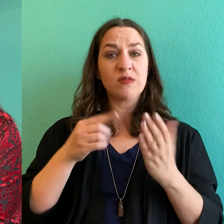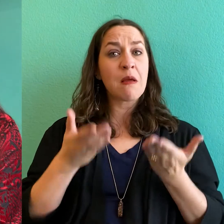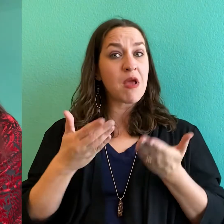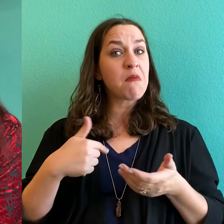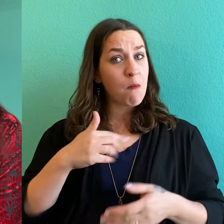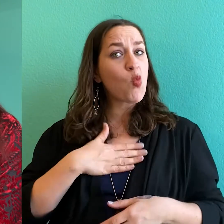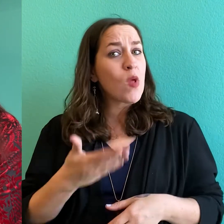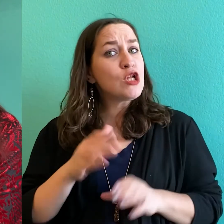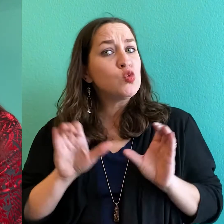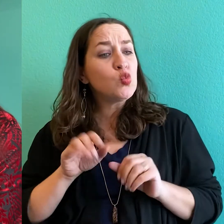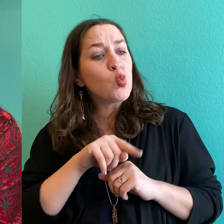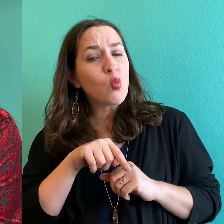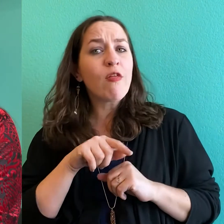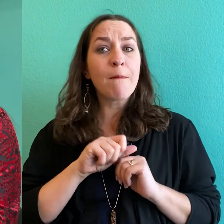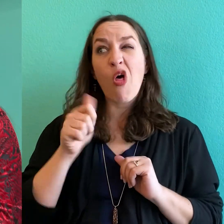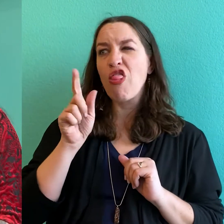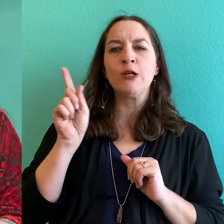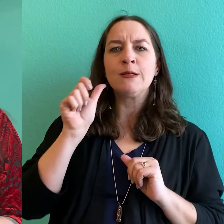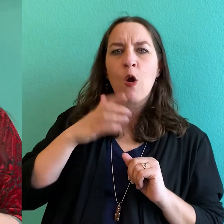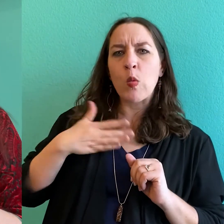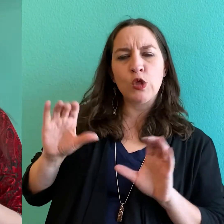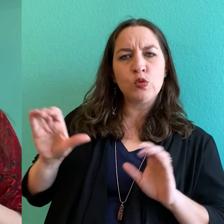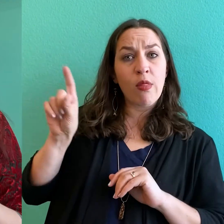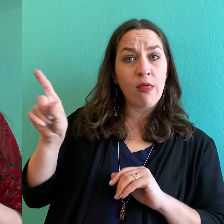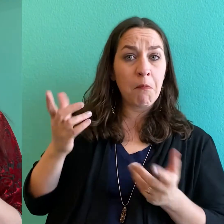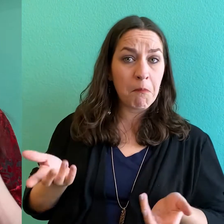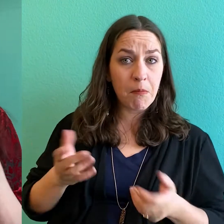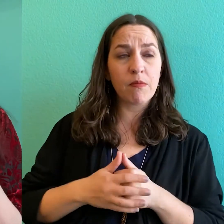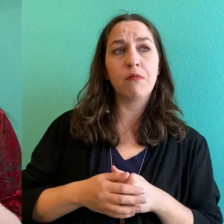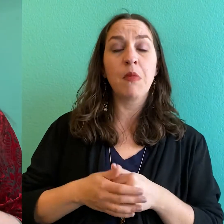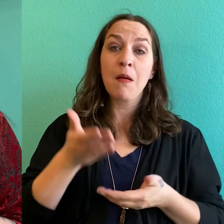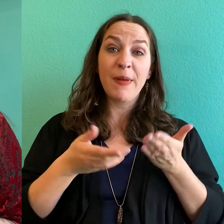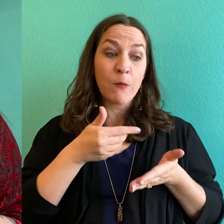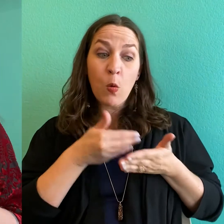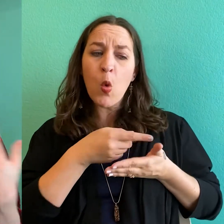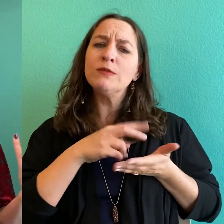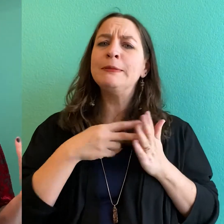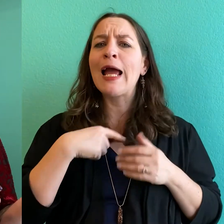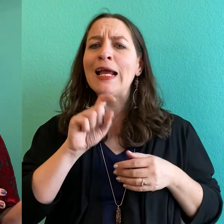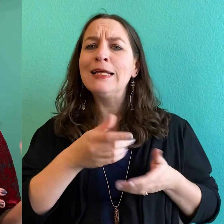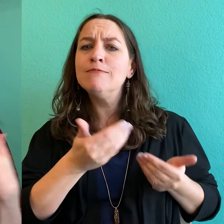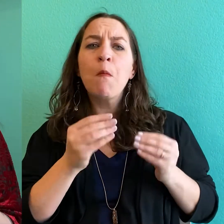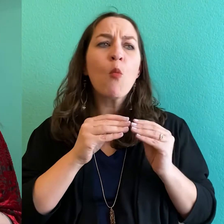What makes them close to me? Does that mean that I'm willing to do more things for them, that I might be for other people?